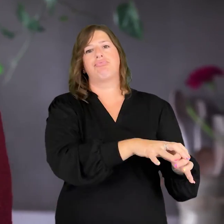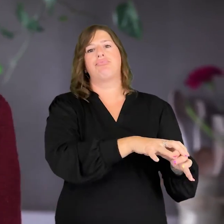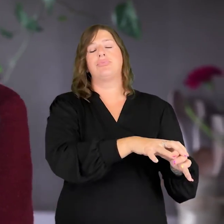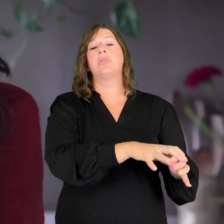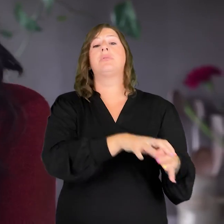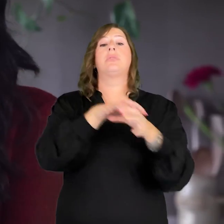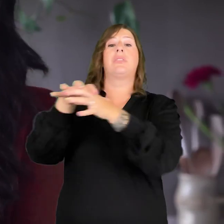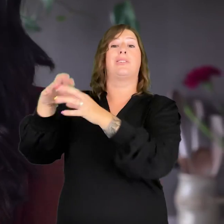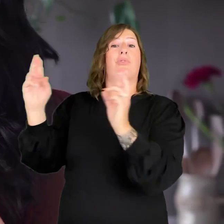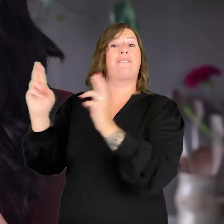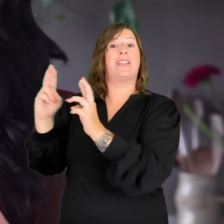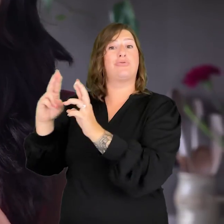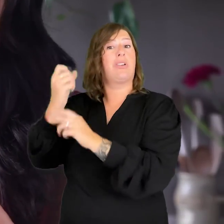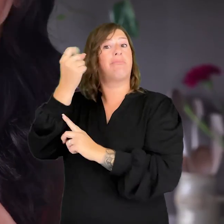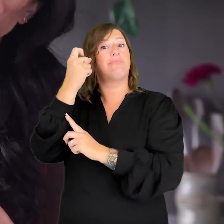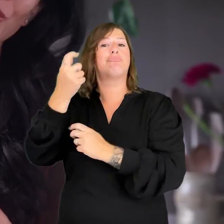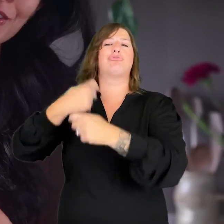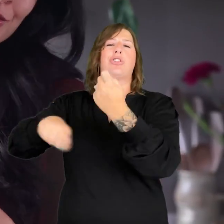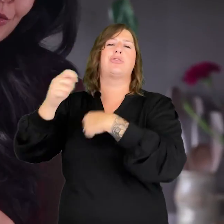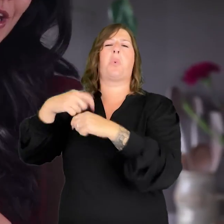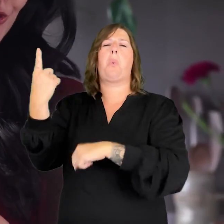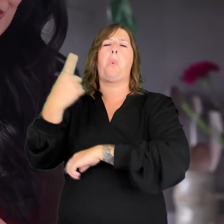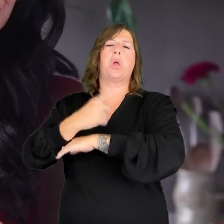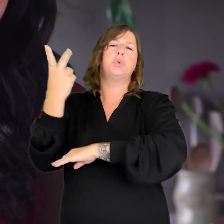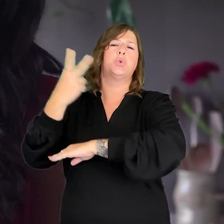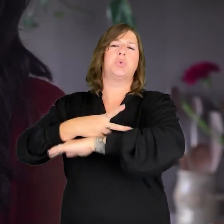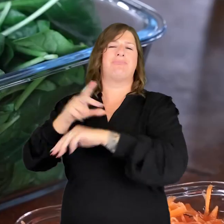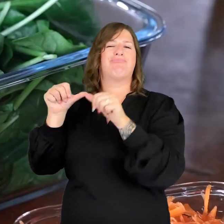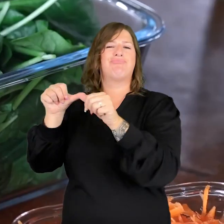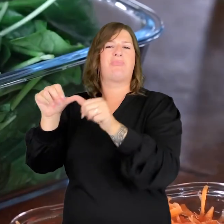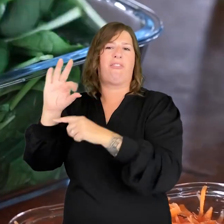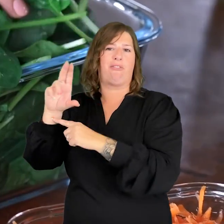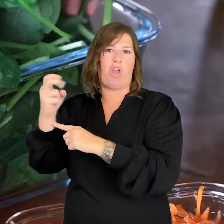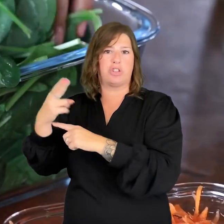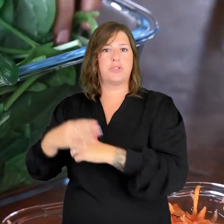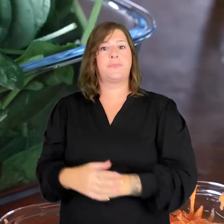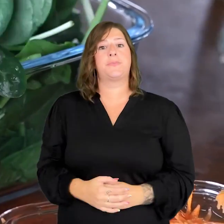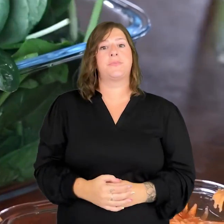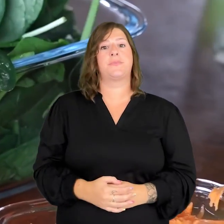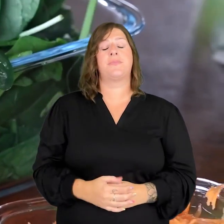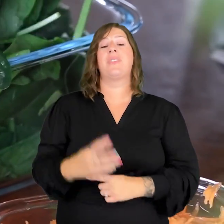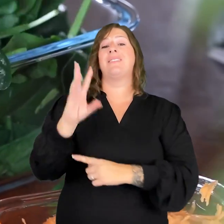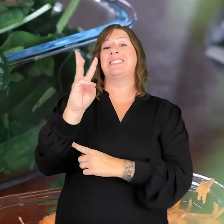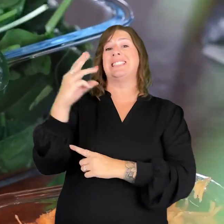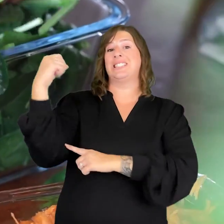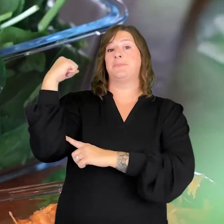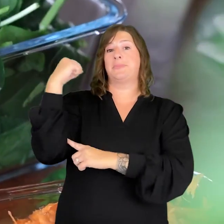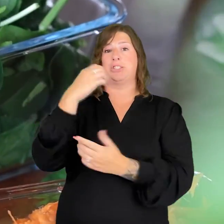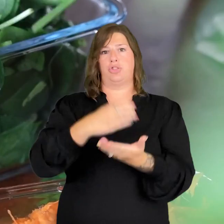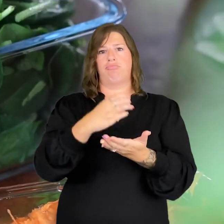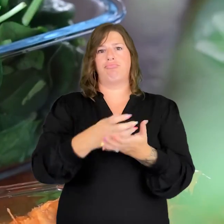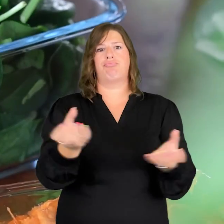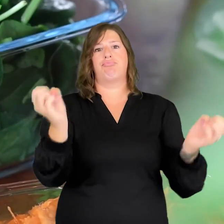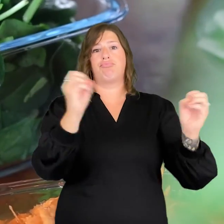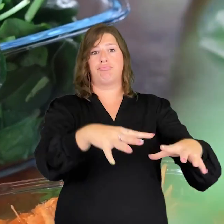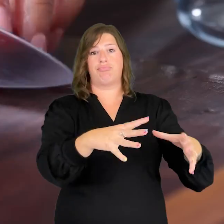also want to change out this water every 1 to 2 days or so to keep it fresh. We're also going to be needing about six cups of fresh spinach,